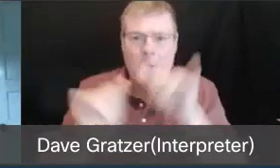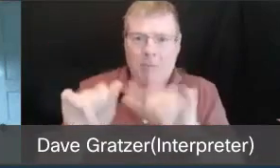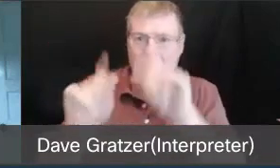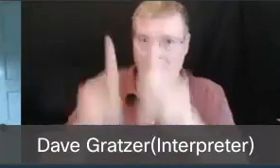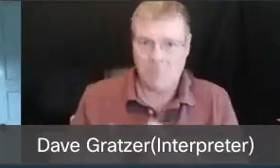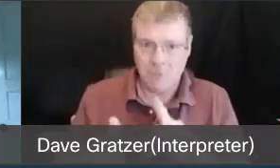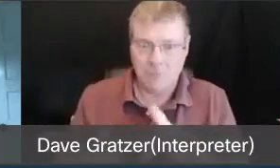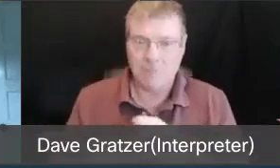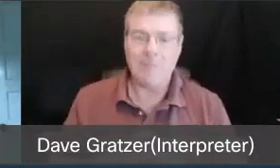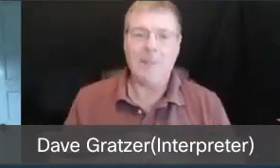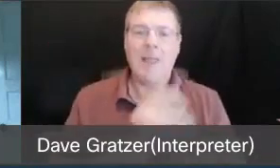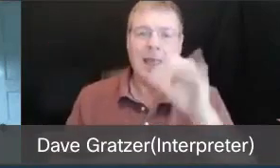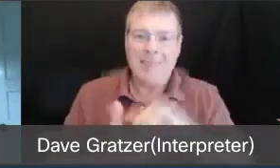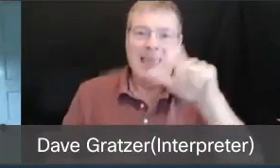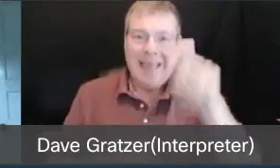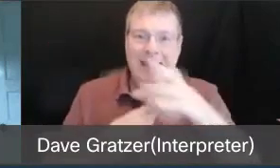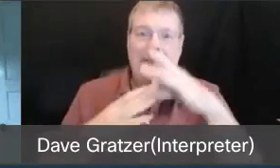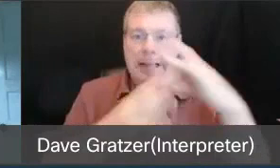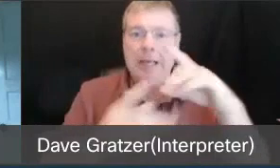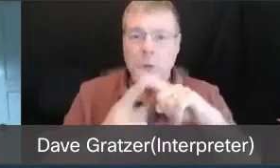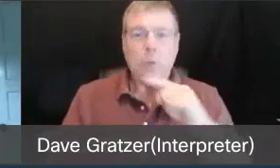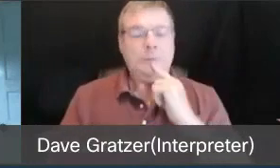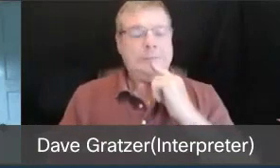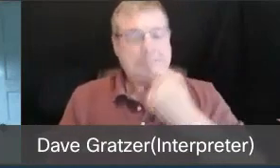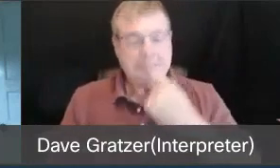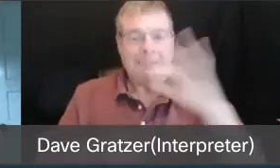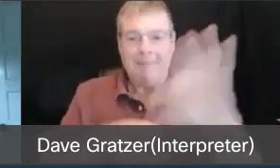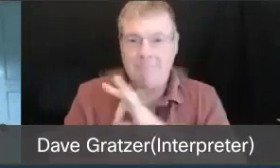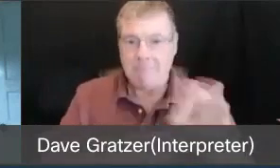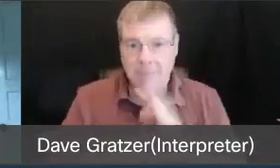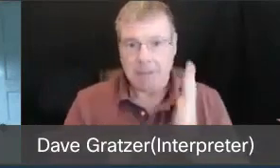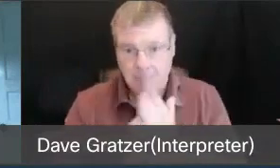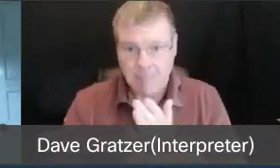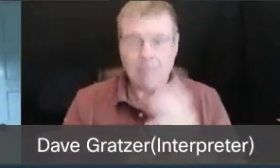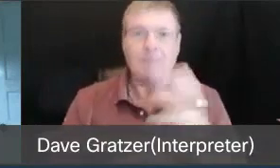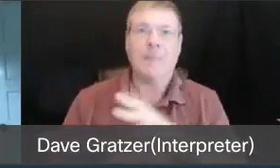that leads to severe functional impairment as a result of their symptoms of mental illness.